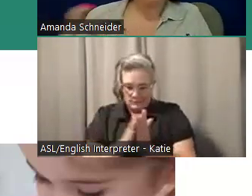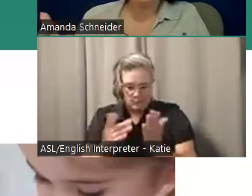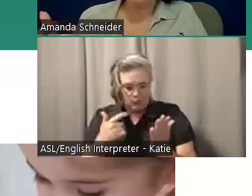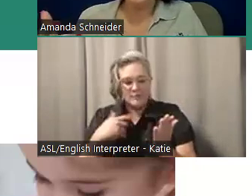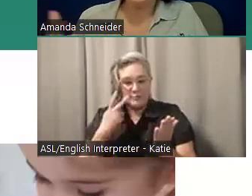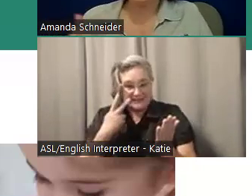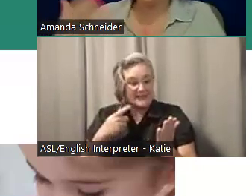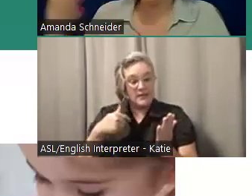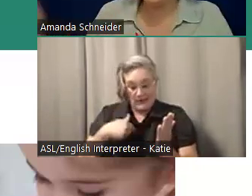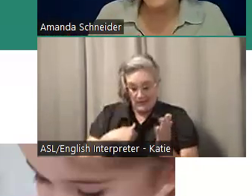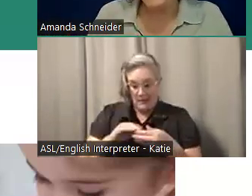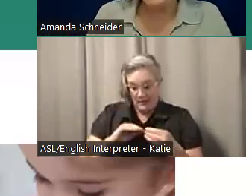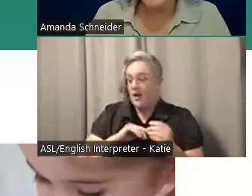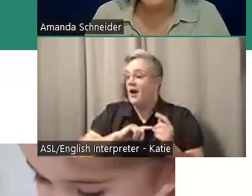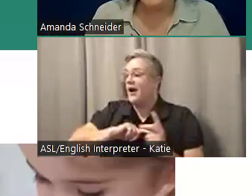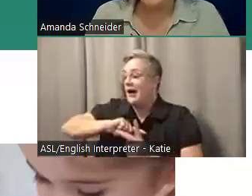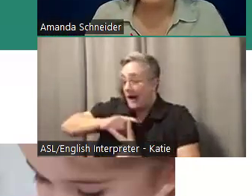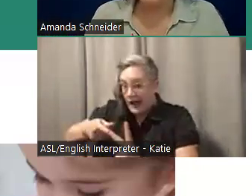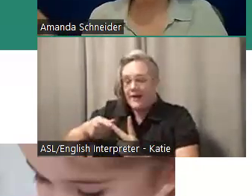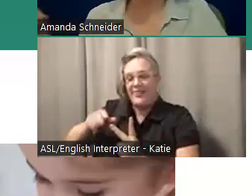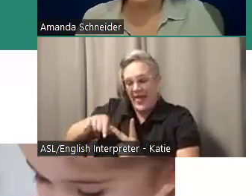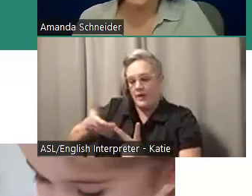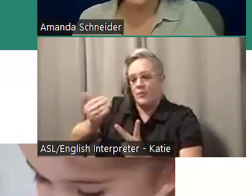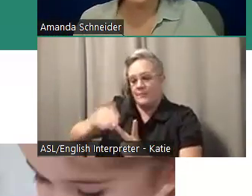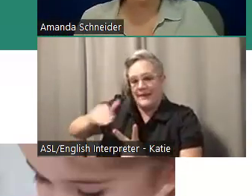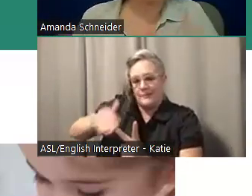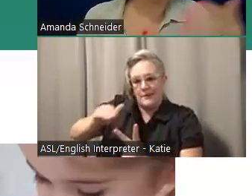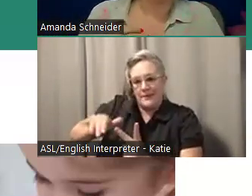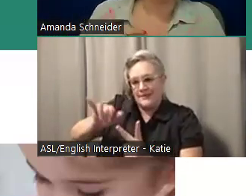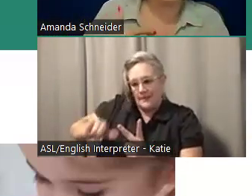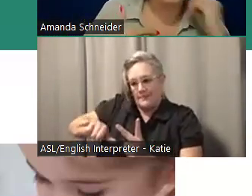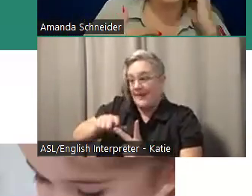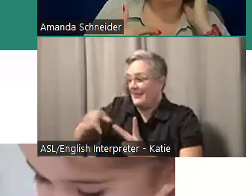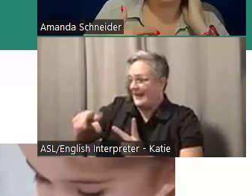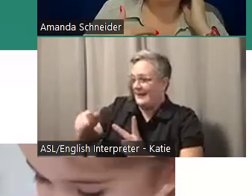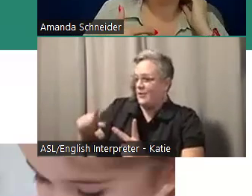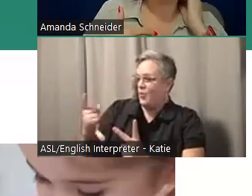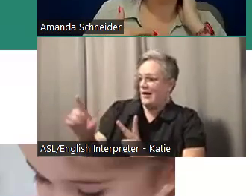Taking turns and let them, um, be one character while you're reading the other parts.